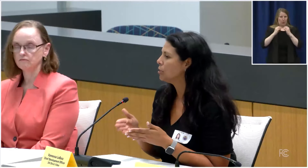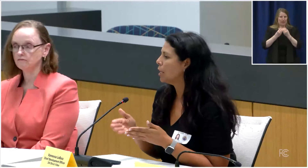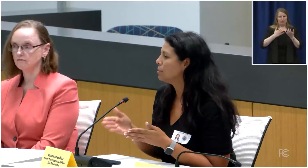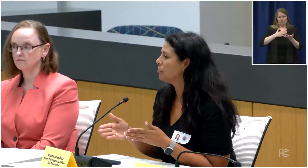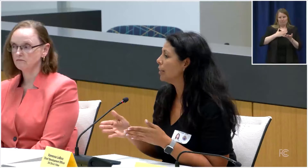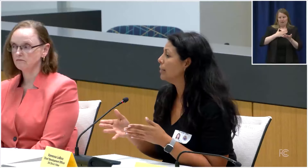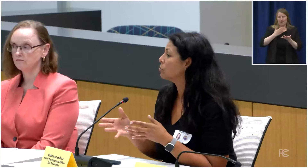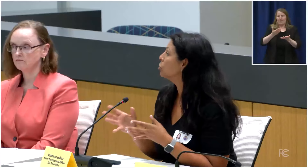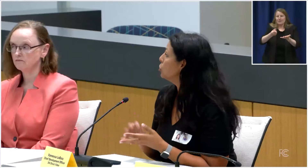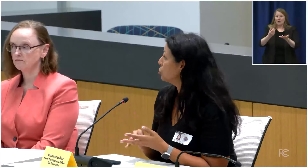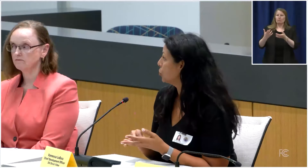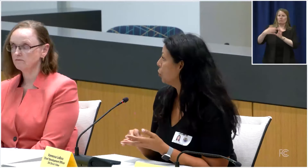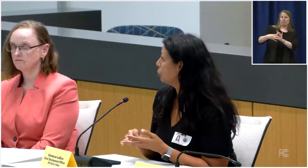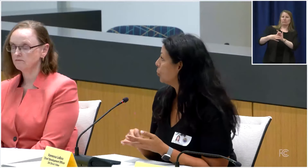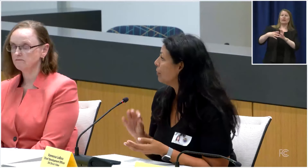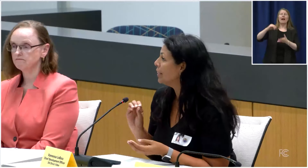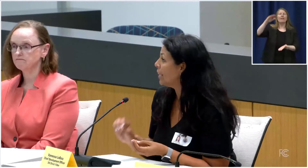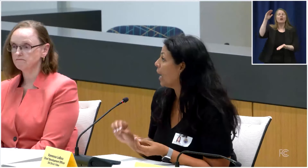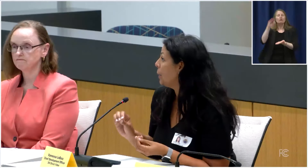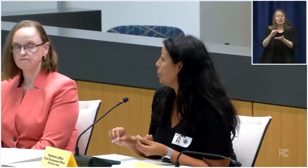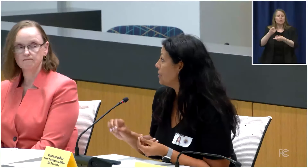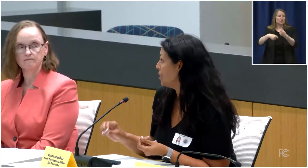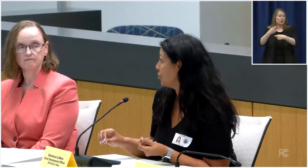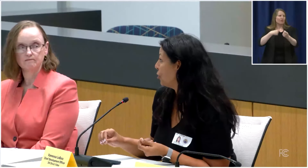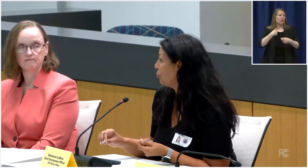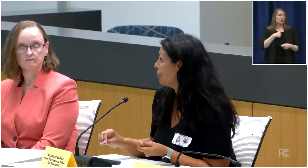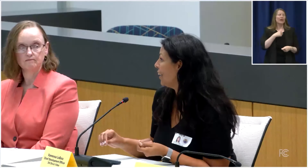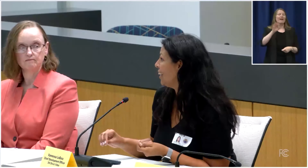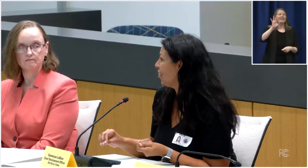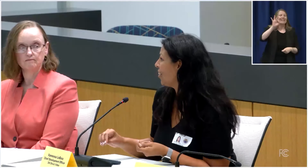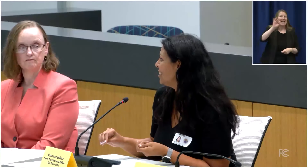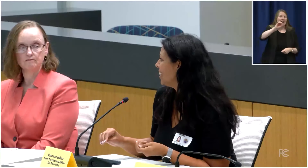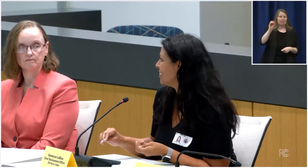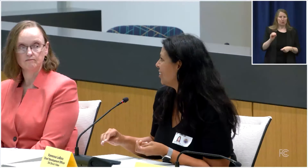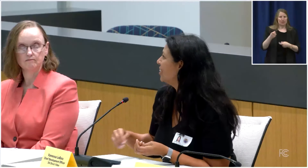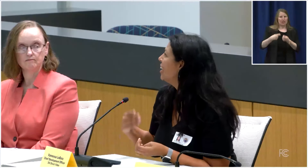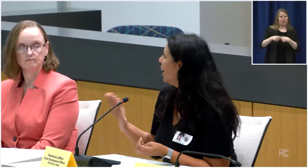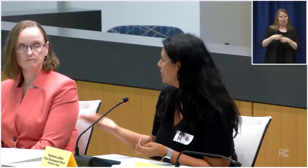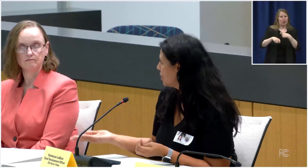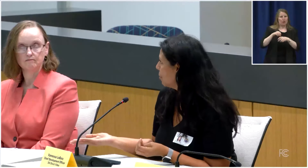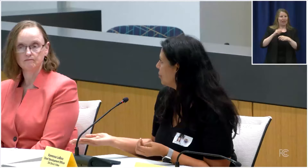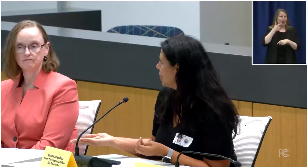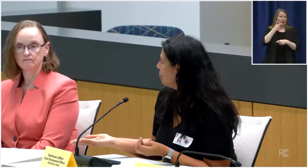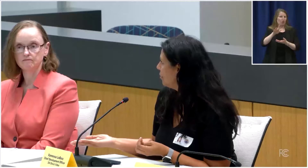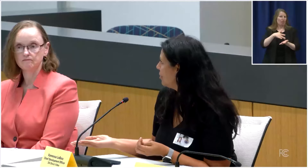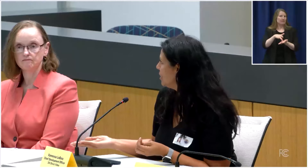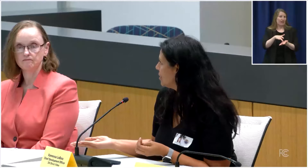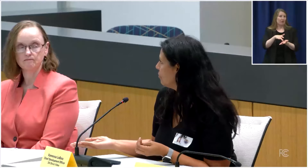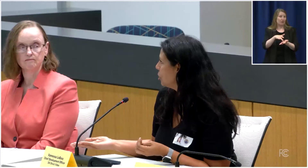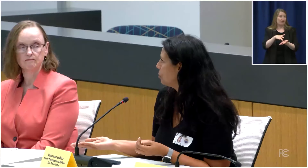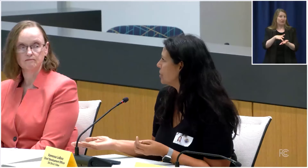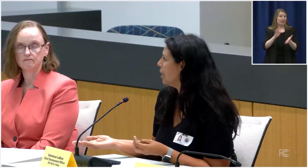BUSINESSES SO WE HAVE LIKE A CERTIFIED -- WE'RE A CERTIFIED DISABILITY-OWNED ORGANIZATION THOSE TYPES OF